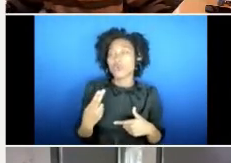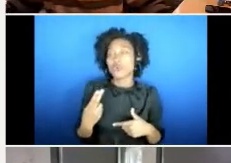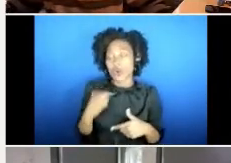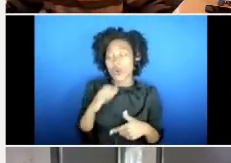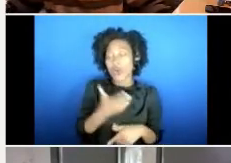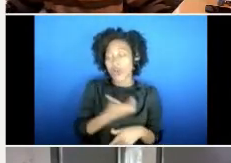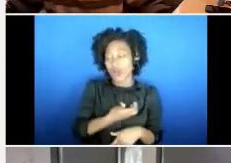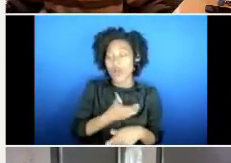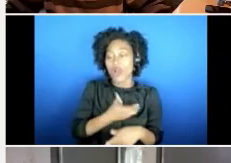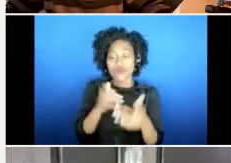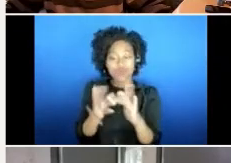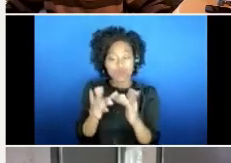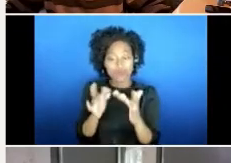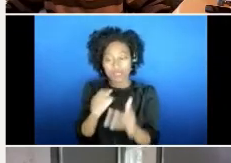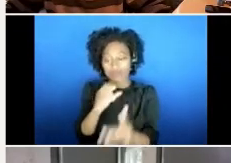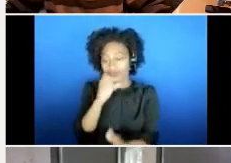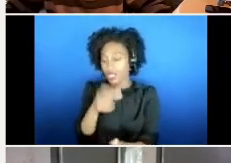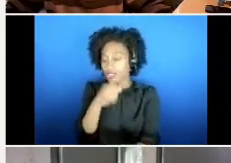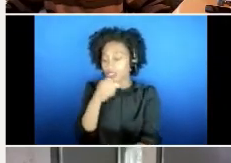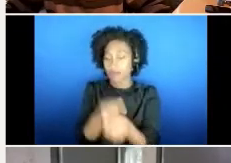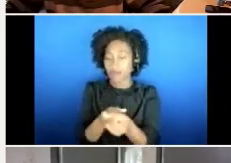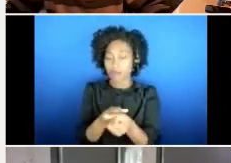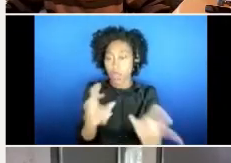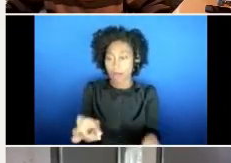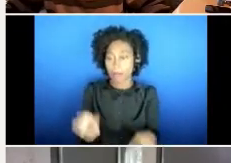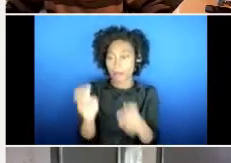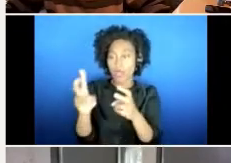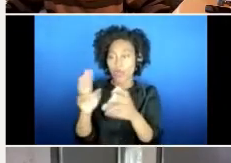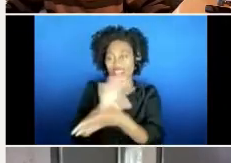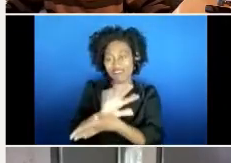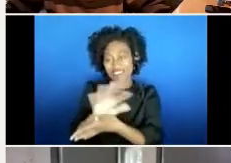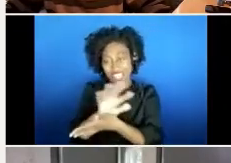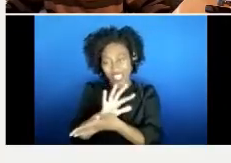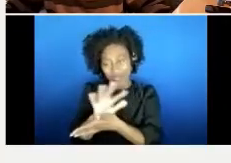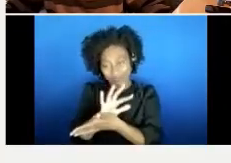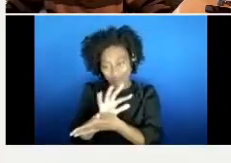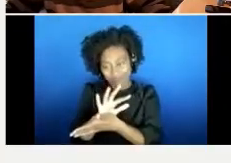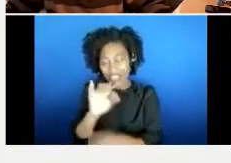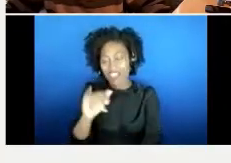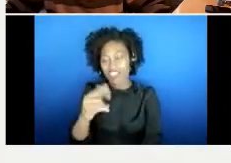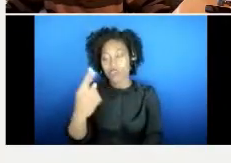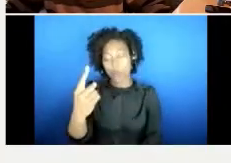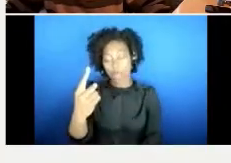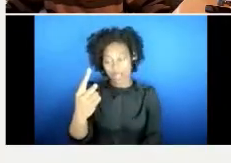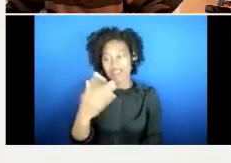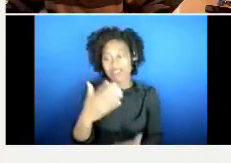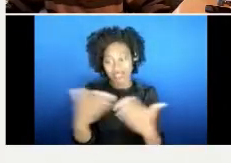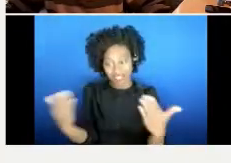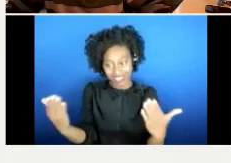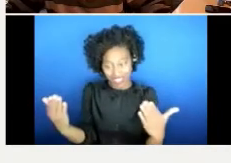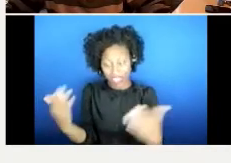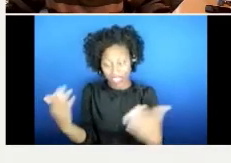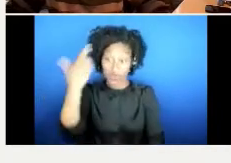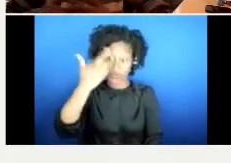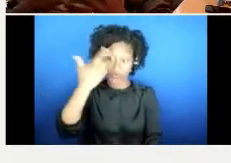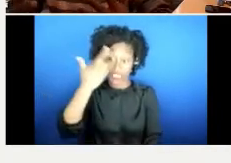not support uploading videos. That is one thing. Its reason is video files are too big,